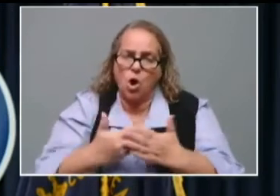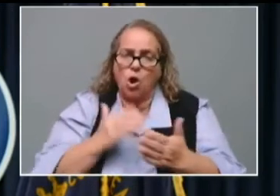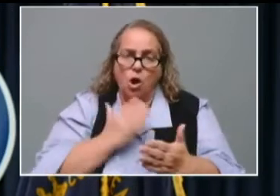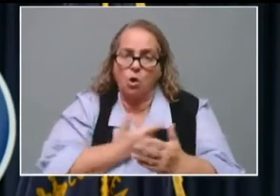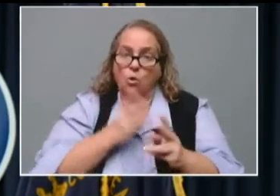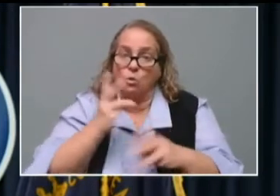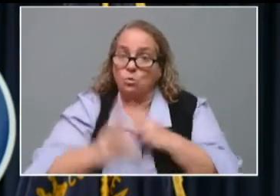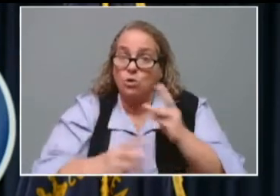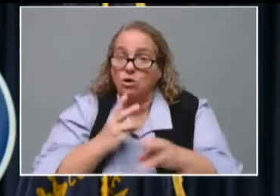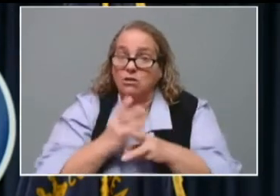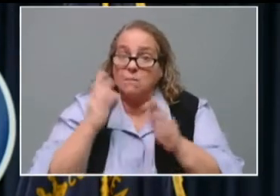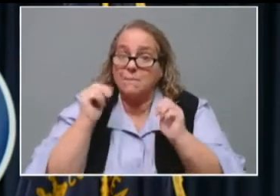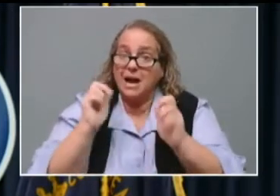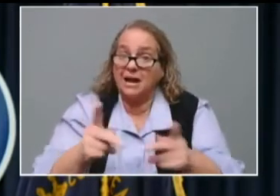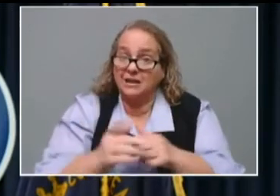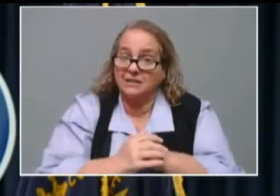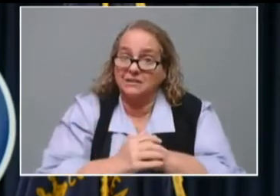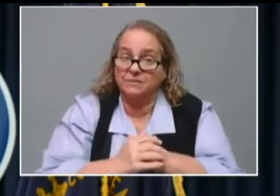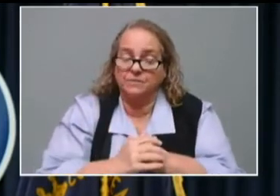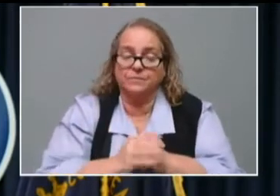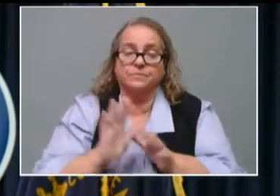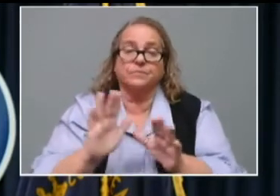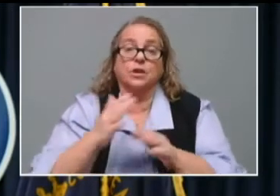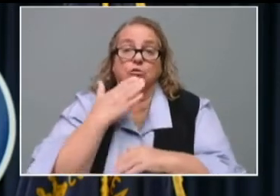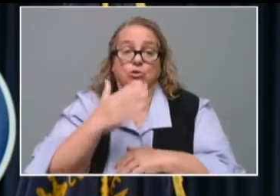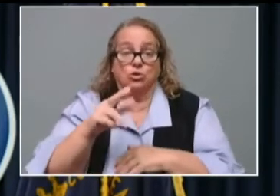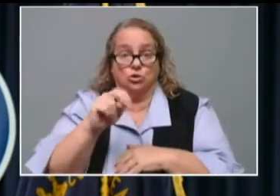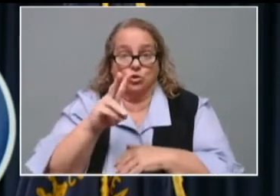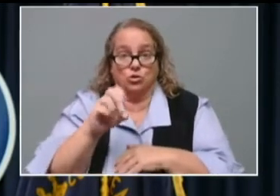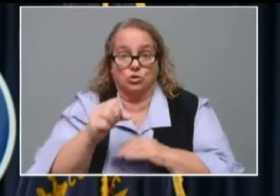Alright in good news. More vaccinated vaccinations over the weekend. Then